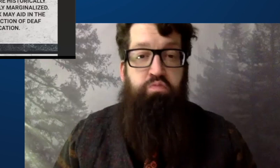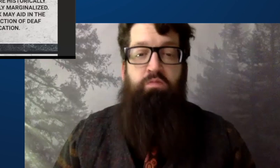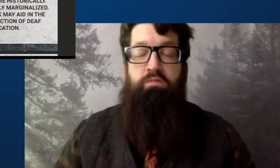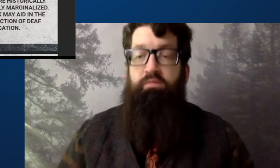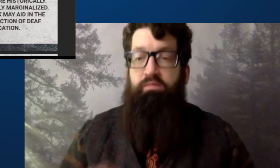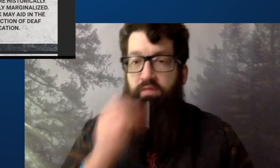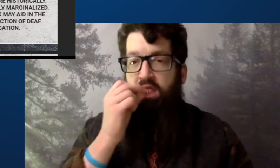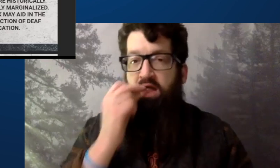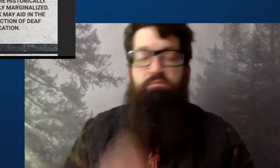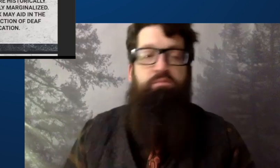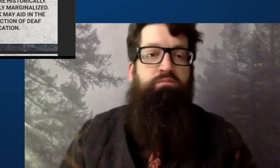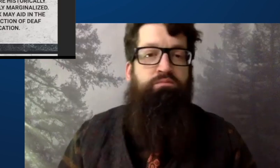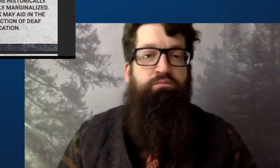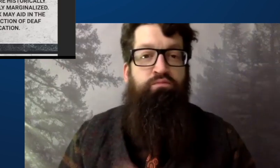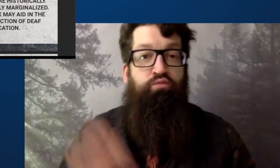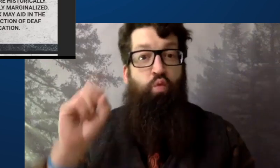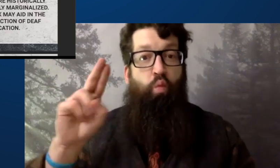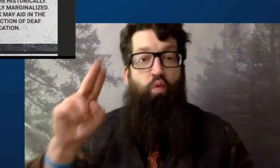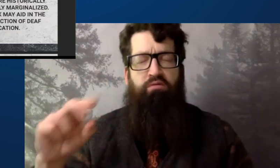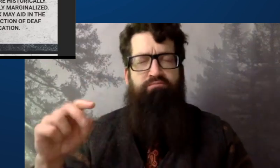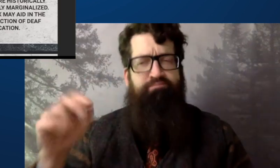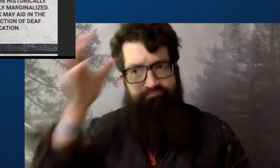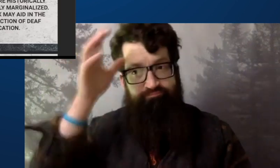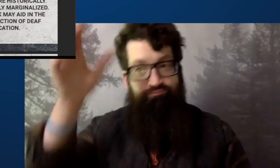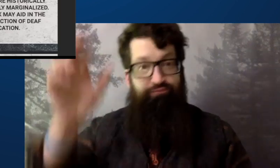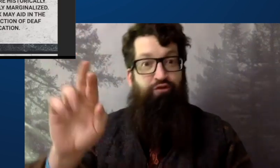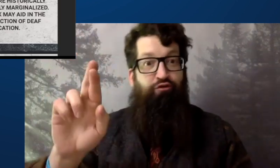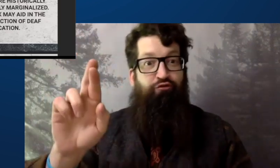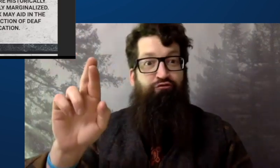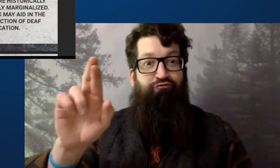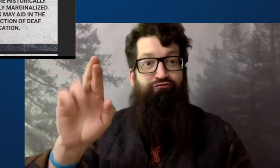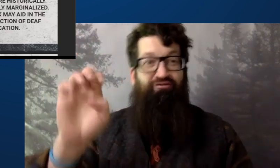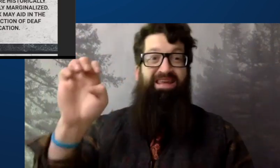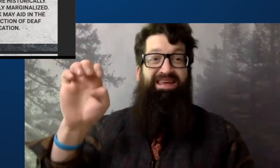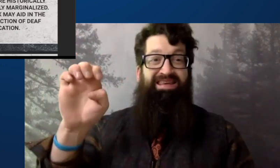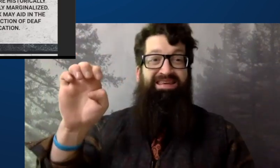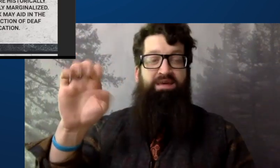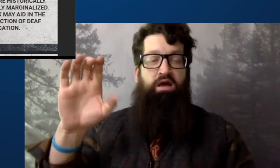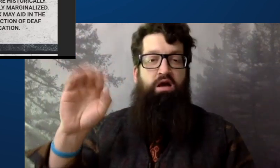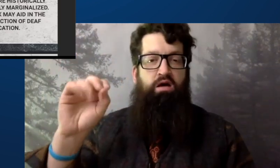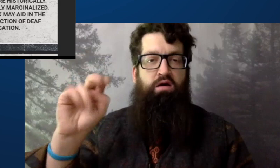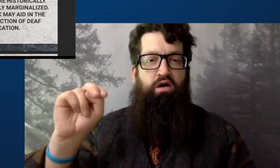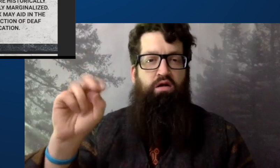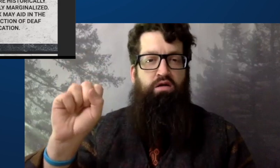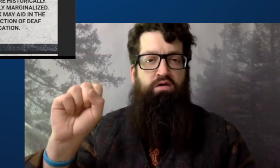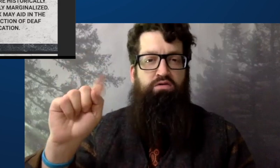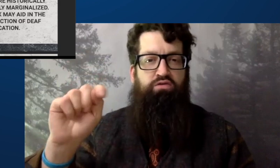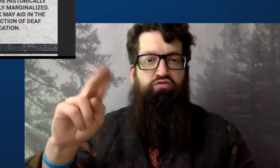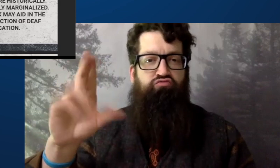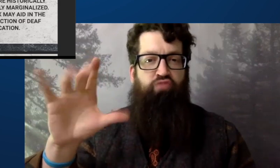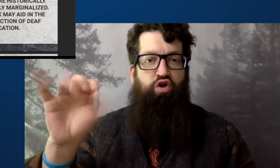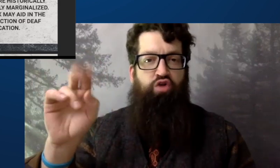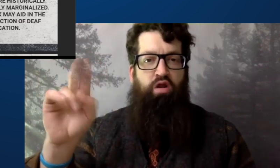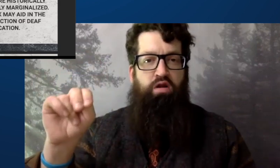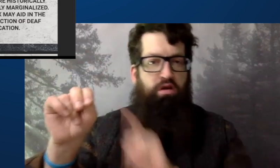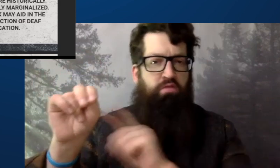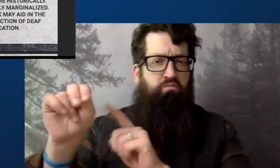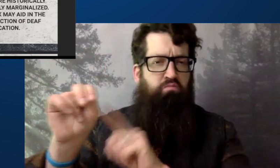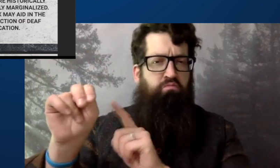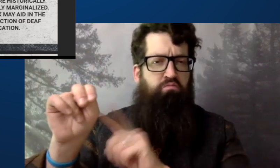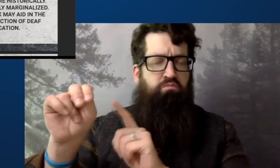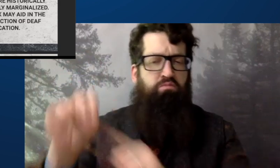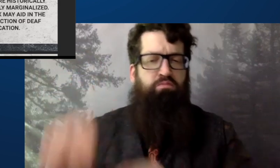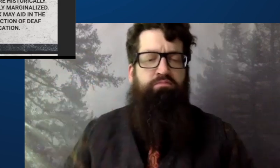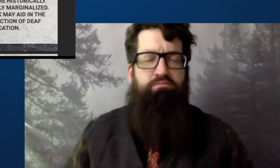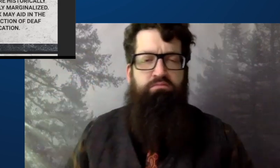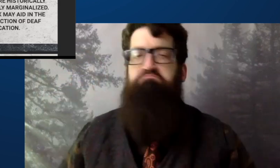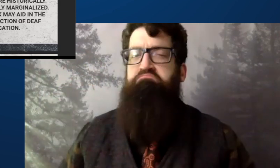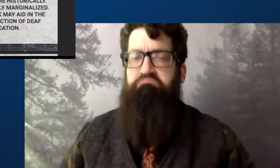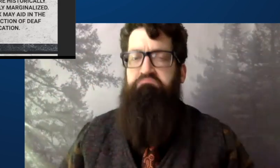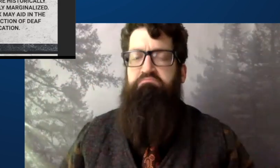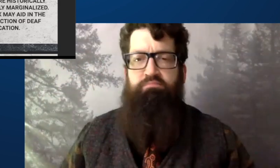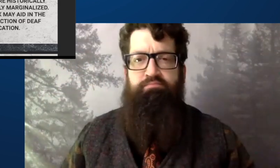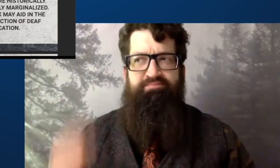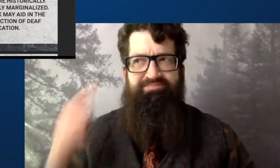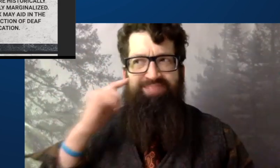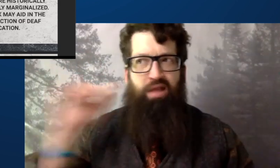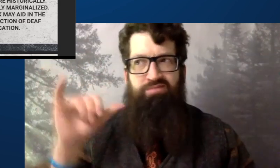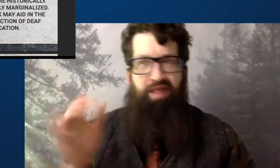marginalized or the concept of reconstruction.